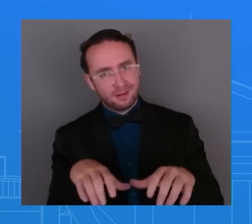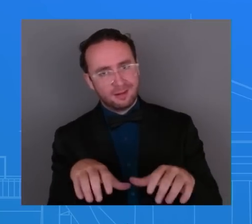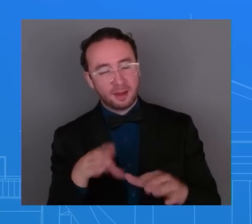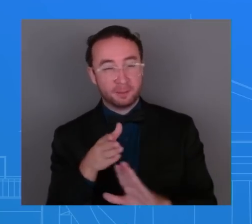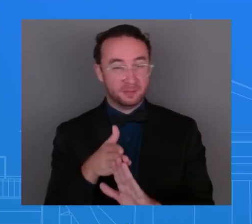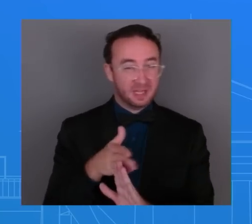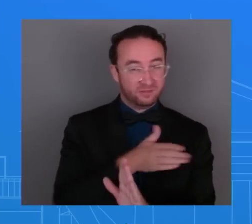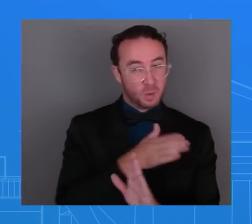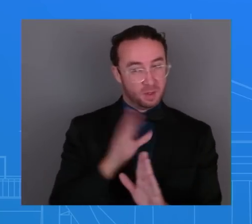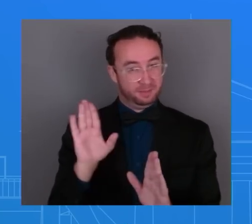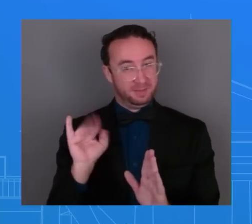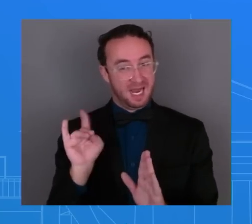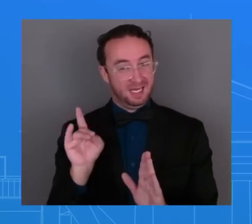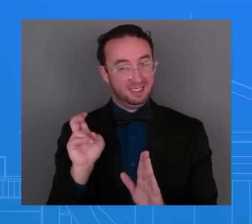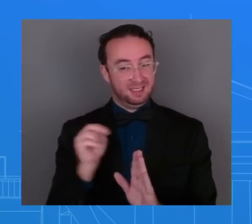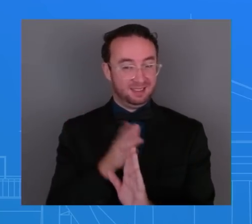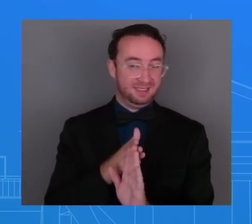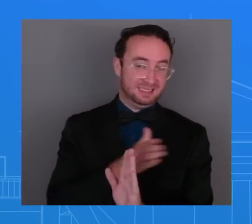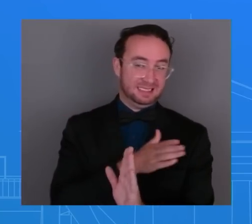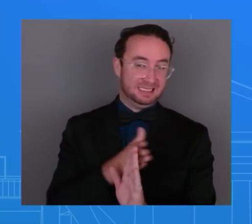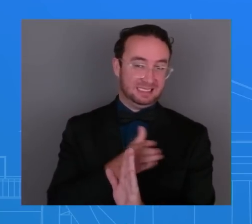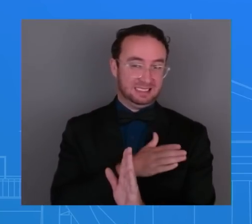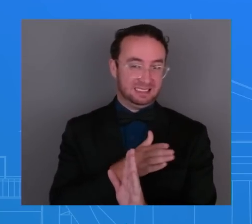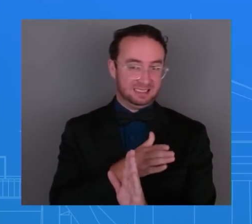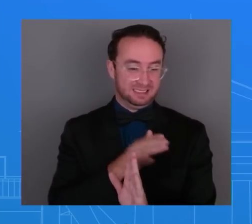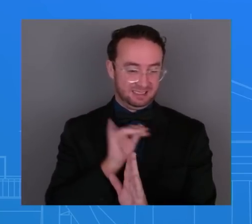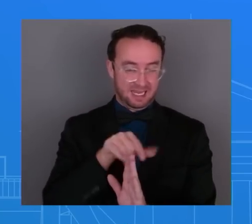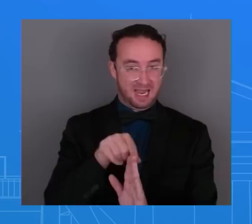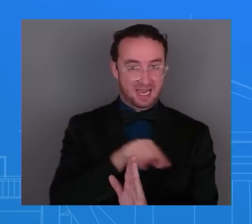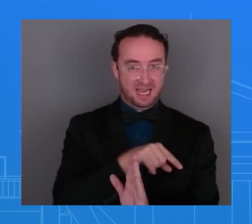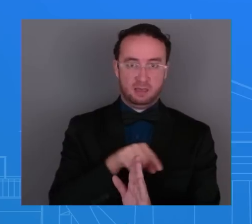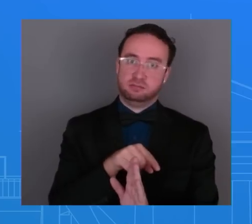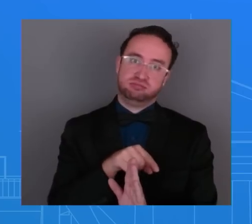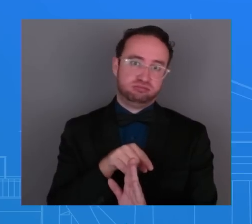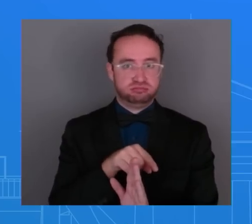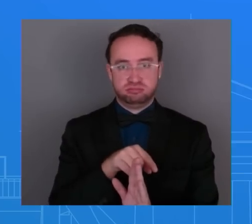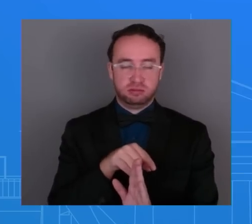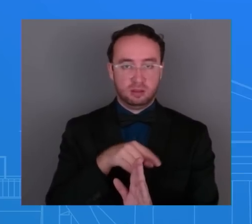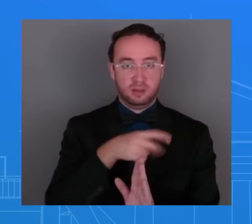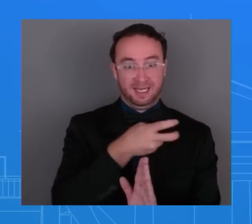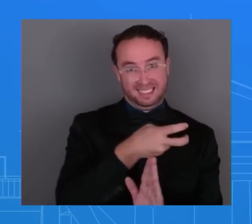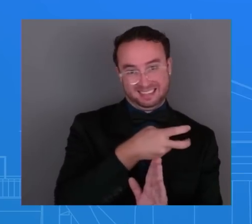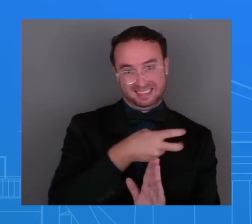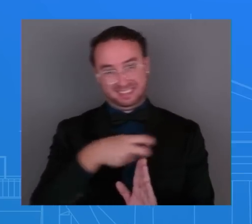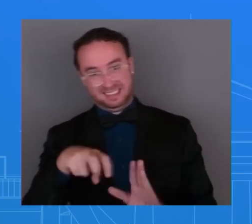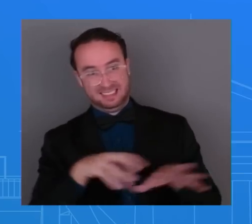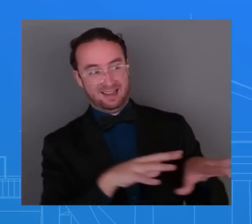And when you think about -- when you think about inflation, inflation is down by 2.5 percent and wages have risen.